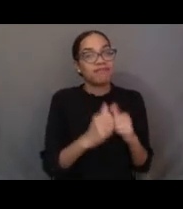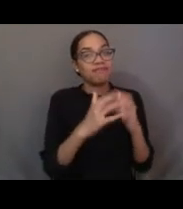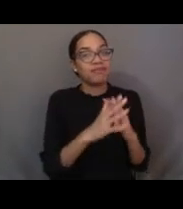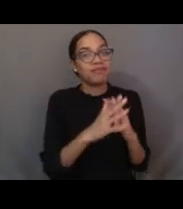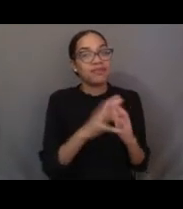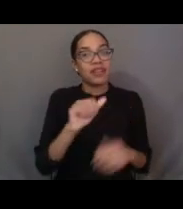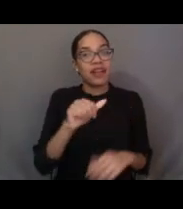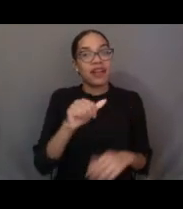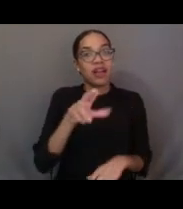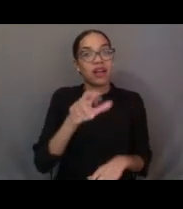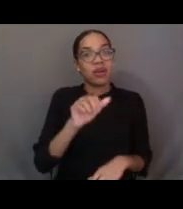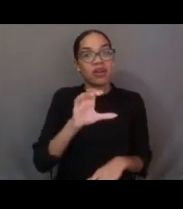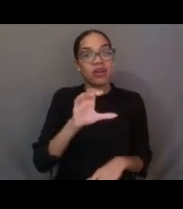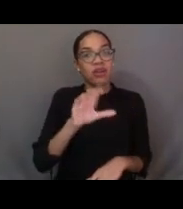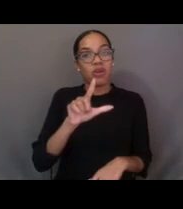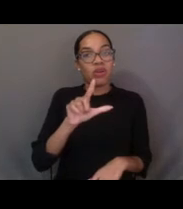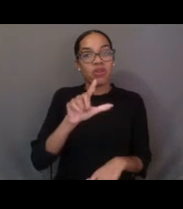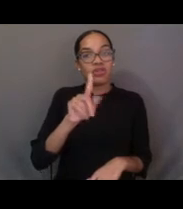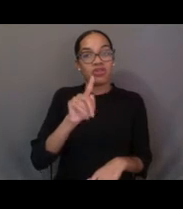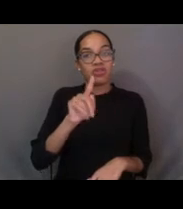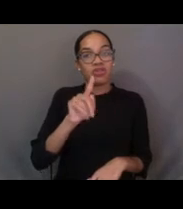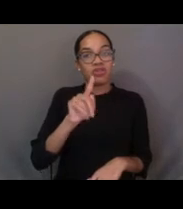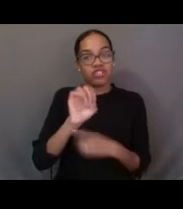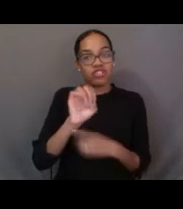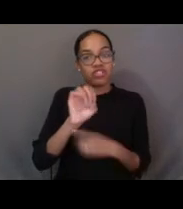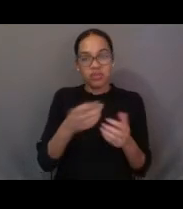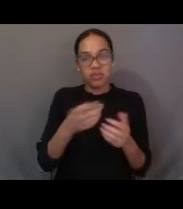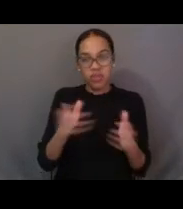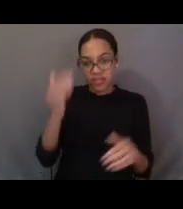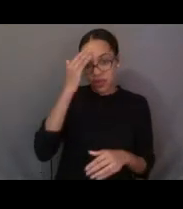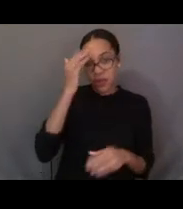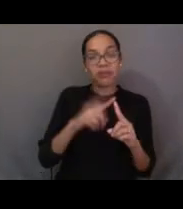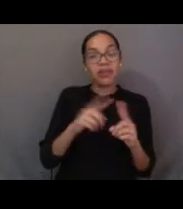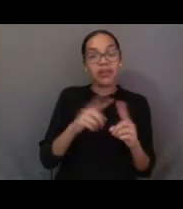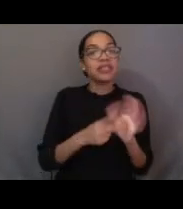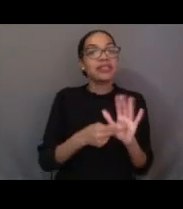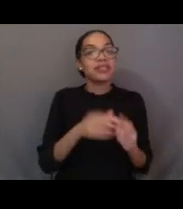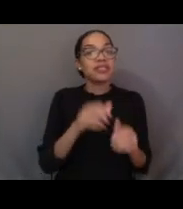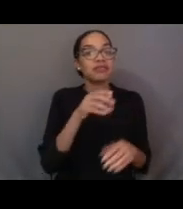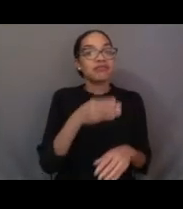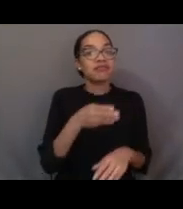But it basically means oyster farming and farming other animals that live in the water.